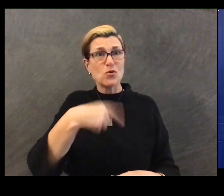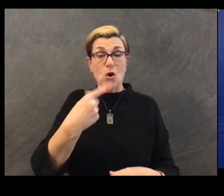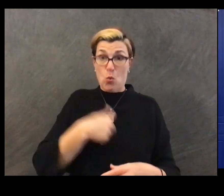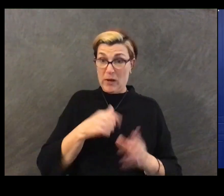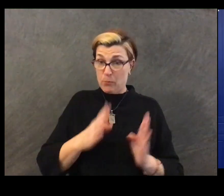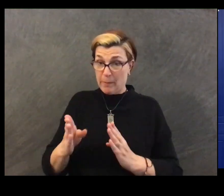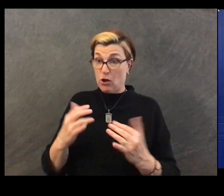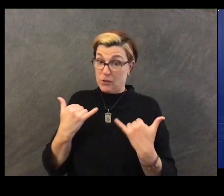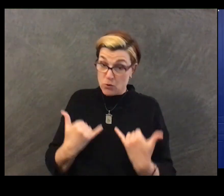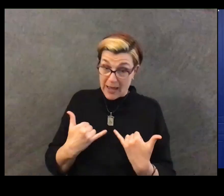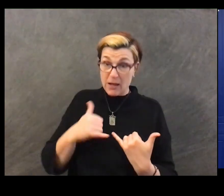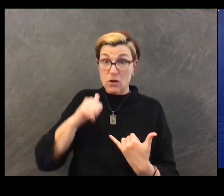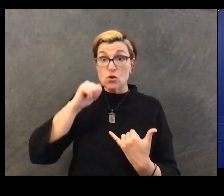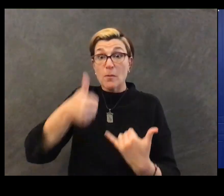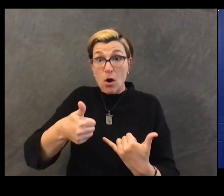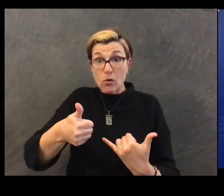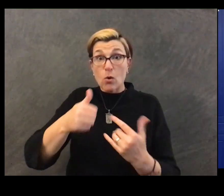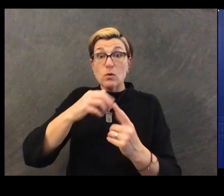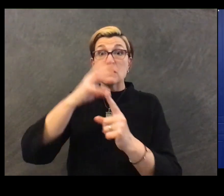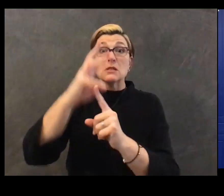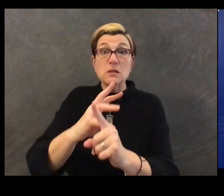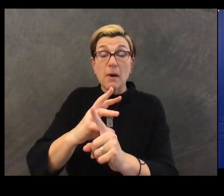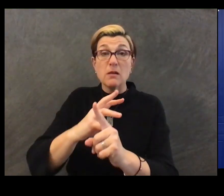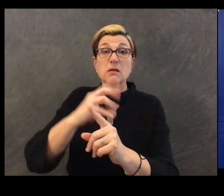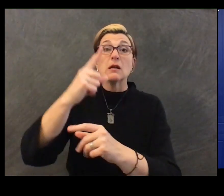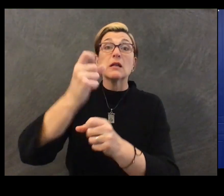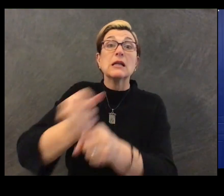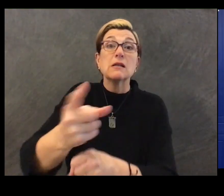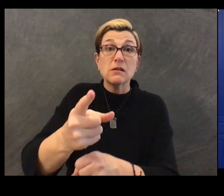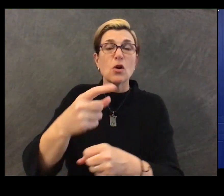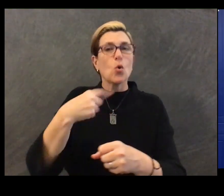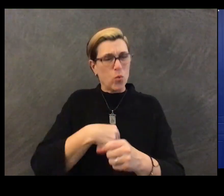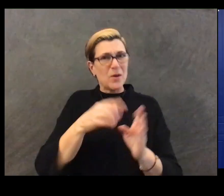now three months from now and making sure that all of these pieces are in